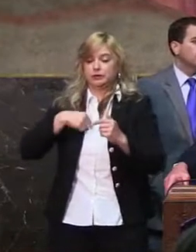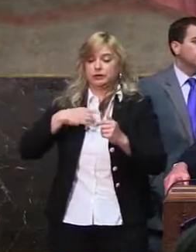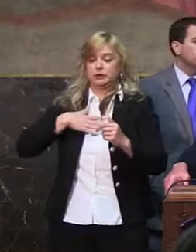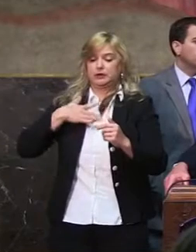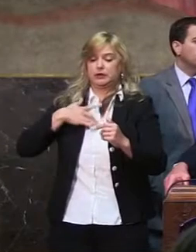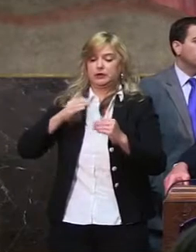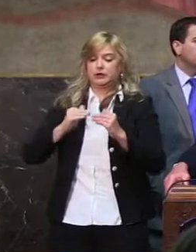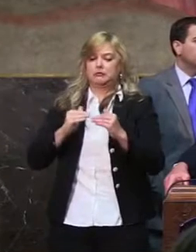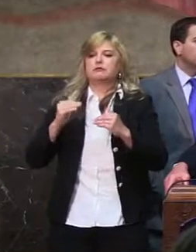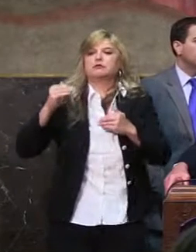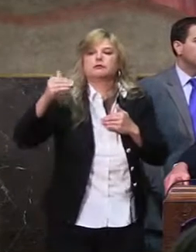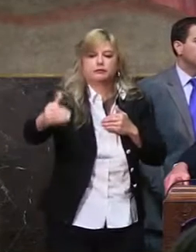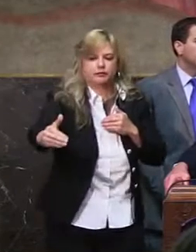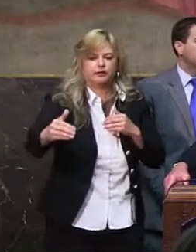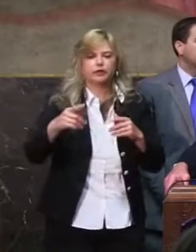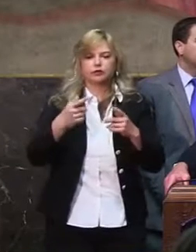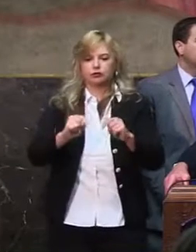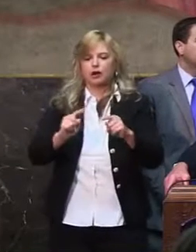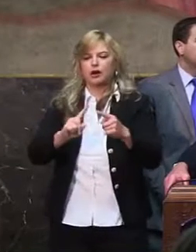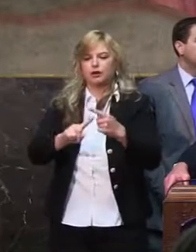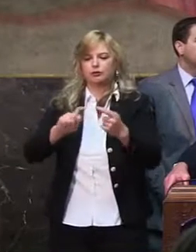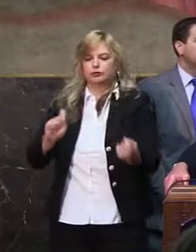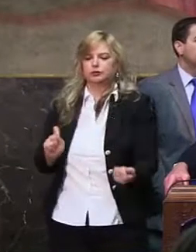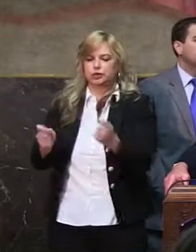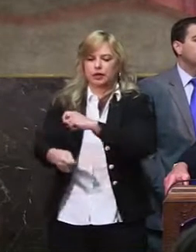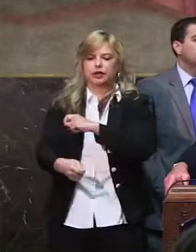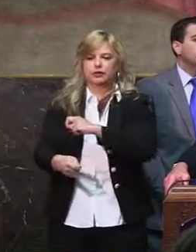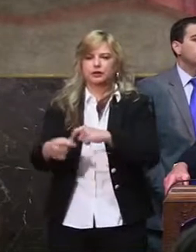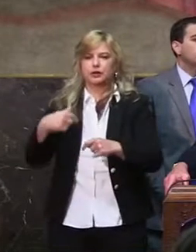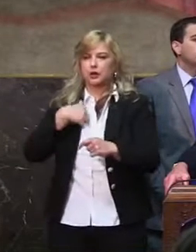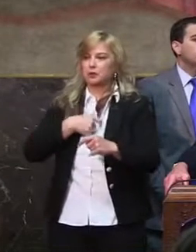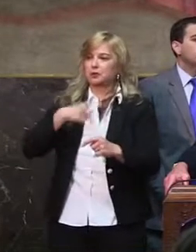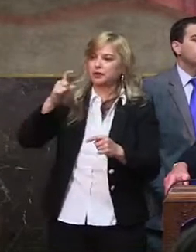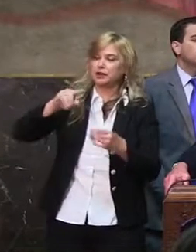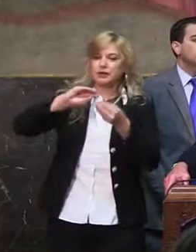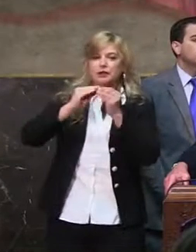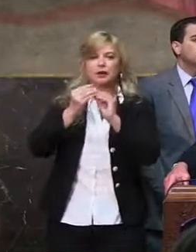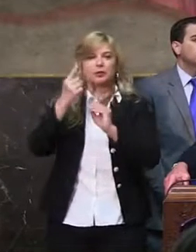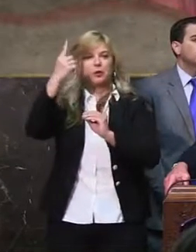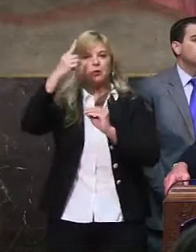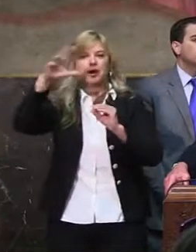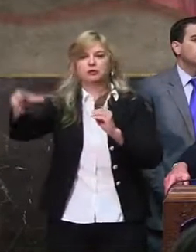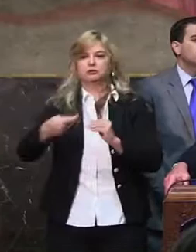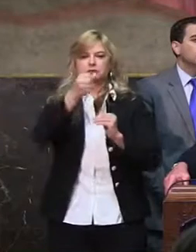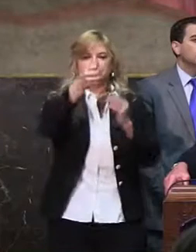turn this thing around we don't have to be the incarceration capital of the world we don't have to incarcerate into